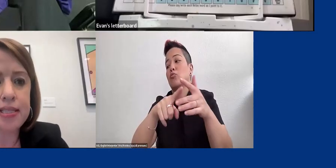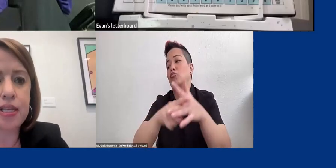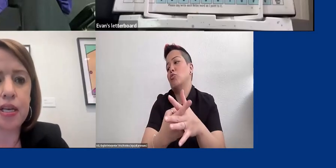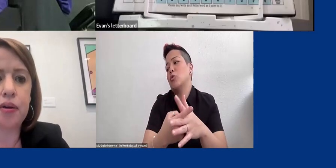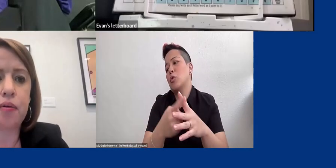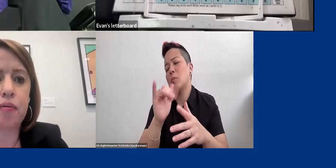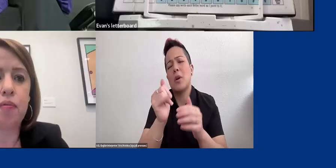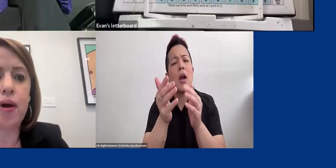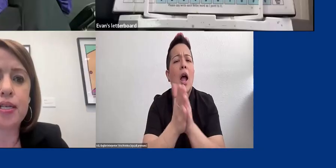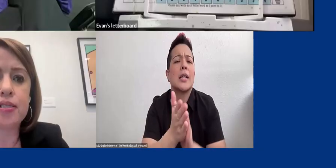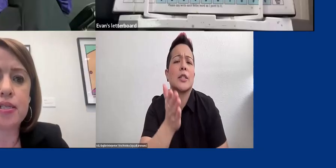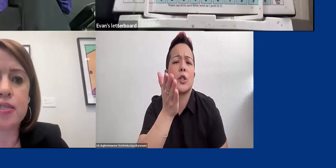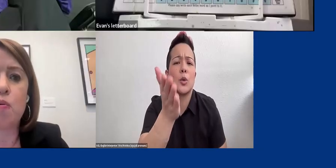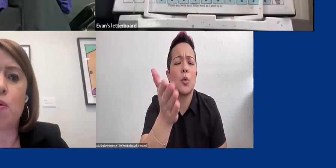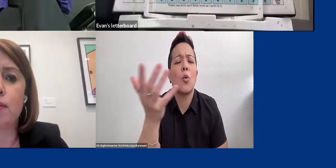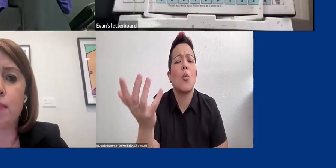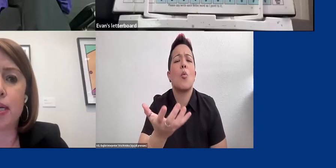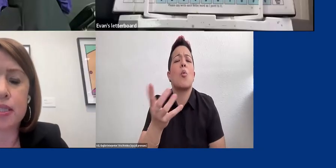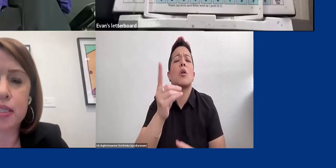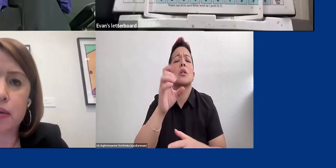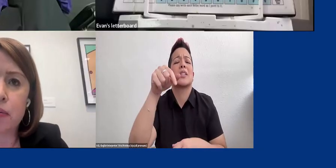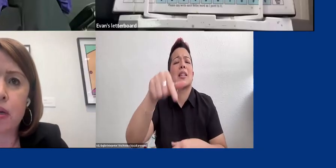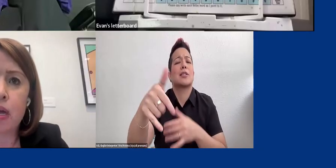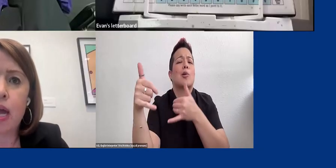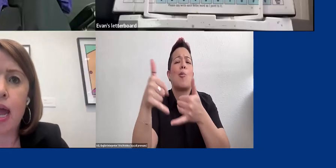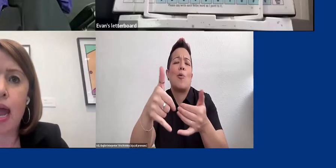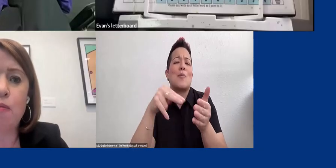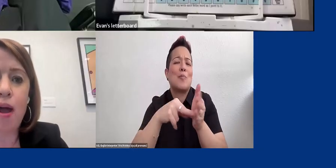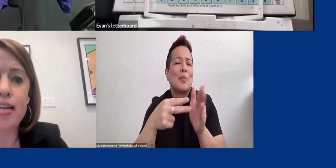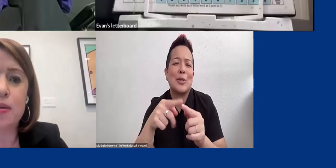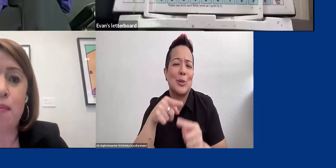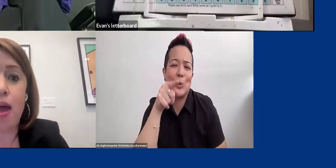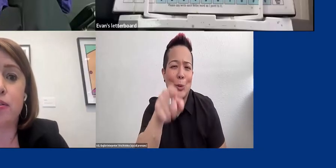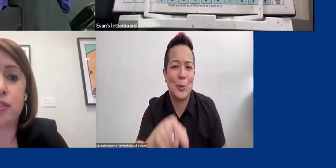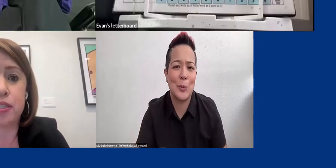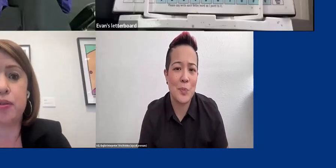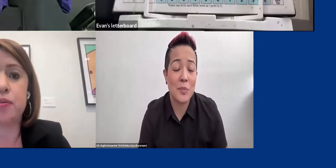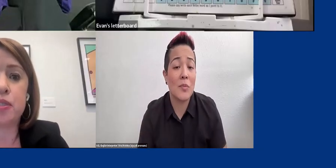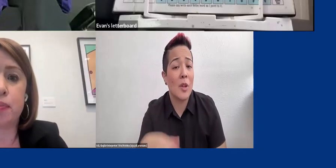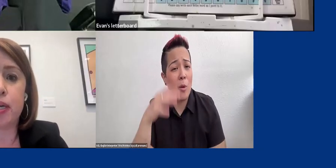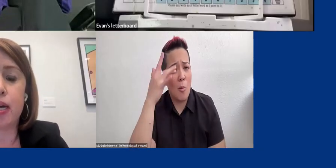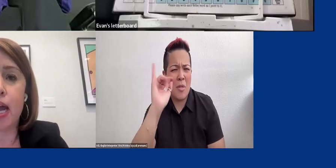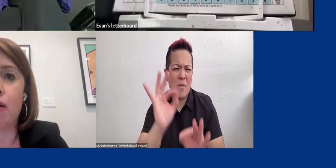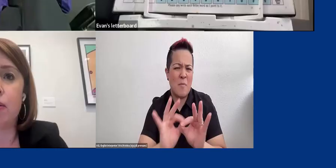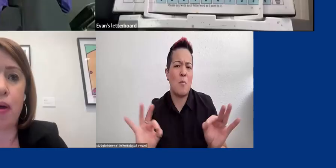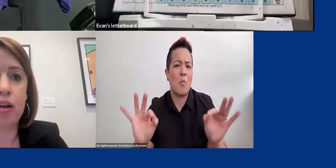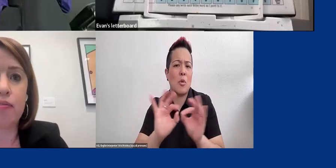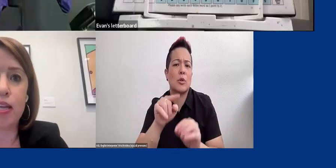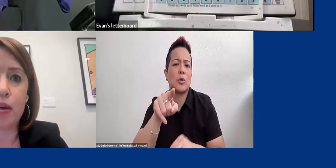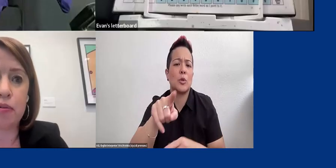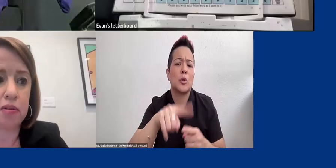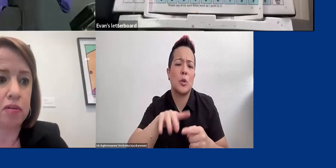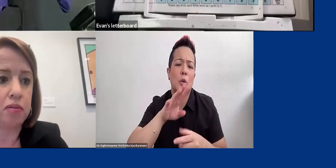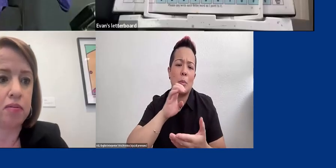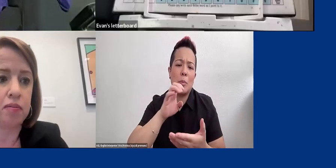asking you, what does this award mean to you? And why does it matter to you to be a Carrie Buck Fellow? I